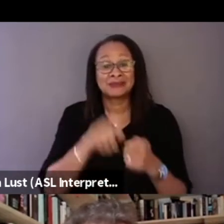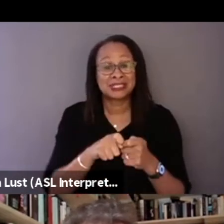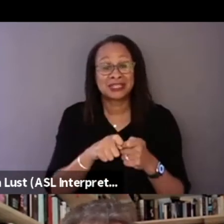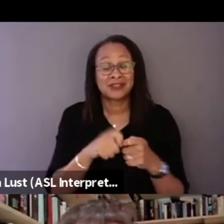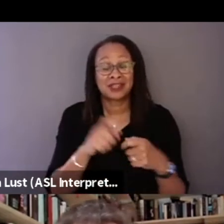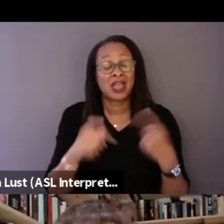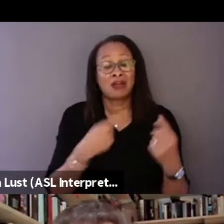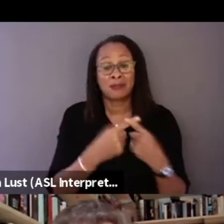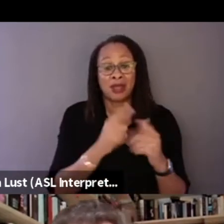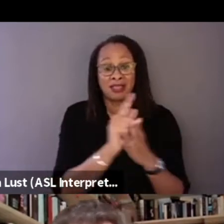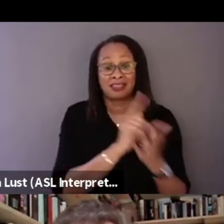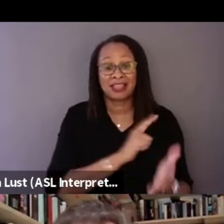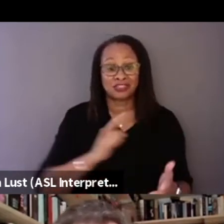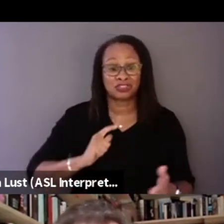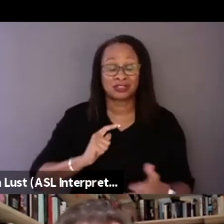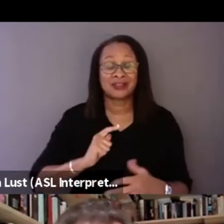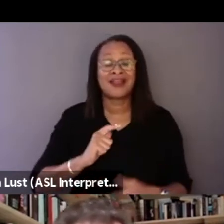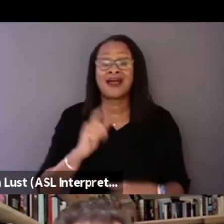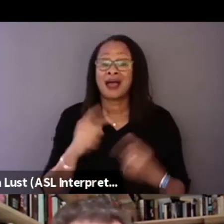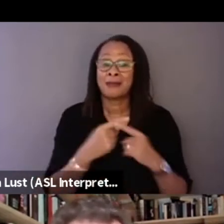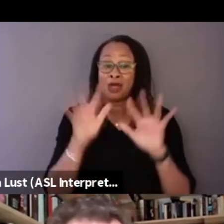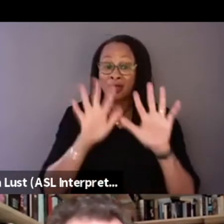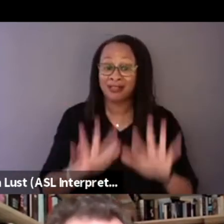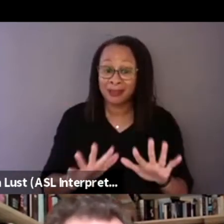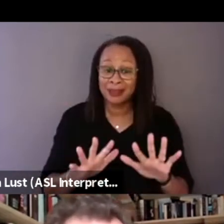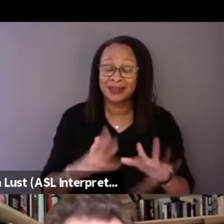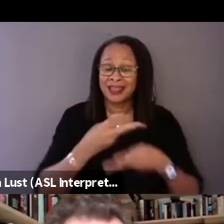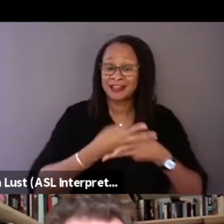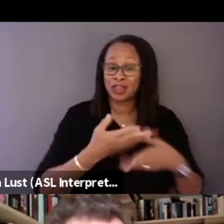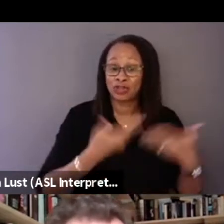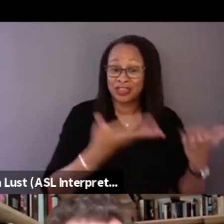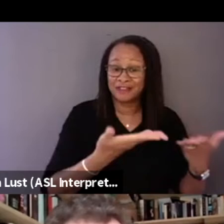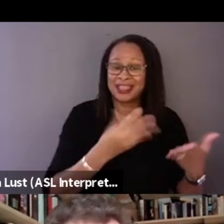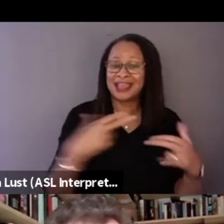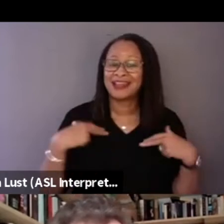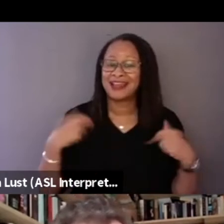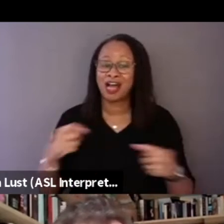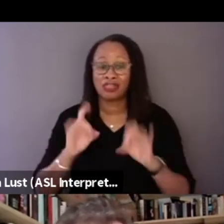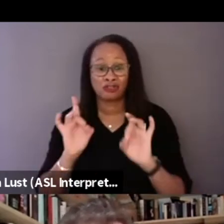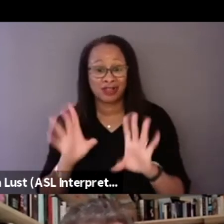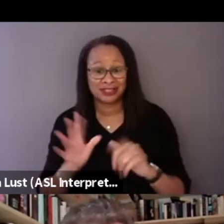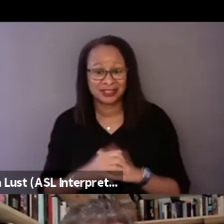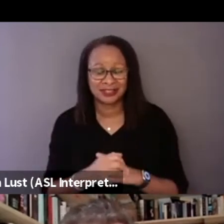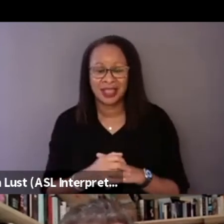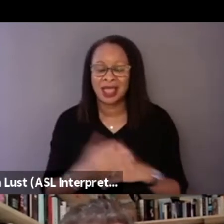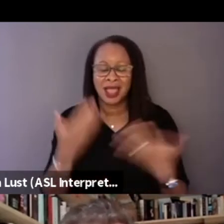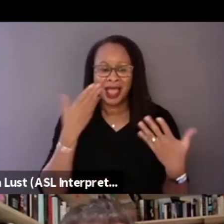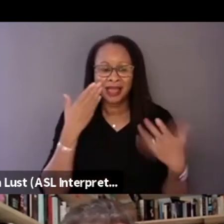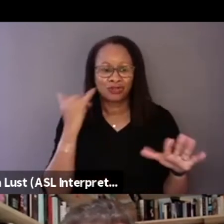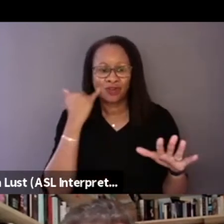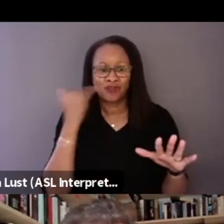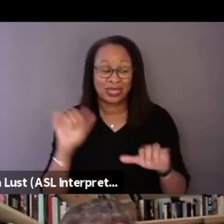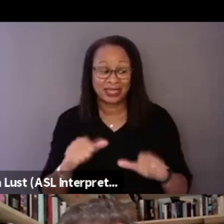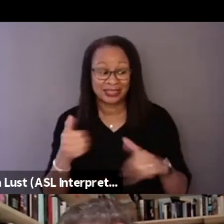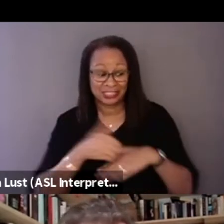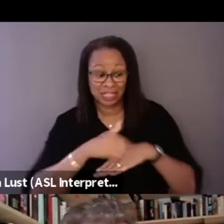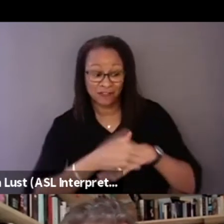caregiving and health crisis. I don't know if we would be on the verge of delivering on these priorities in Congress right now